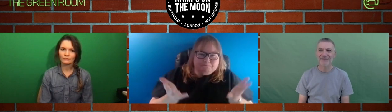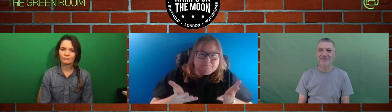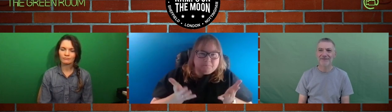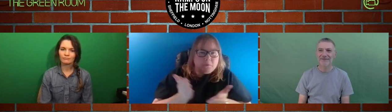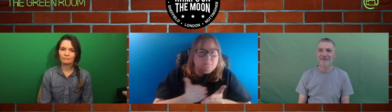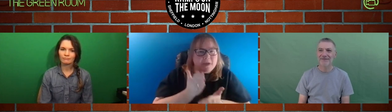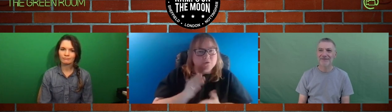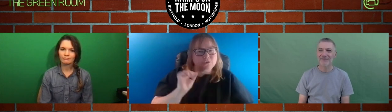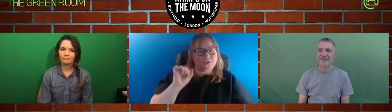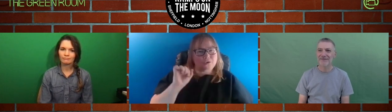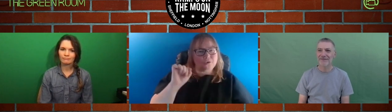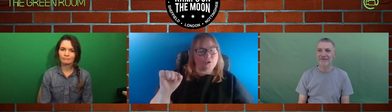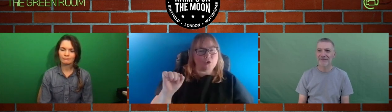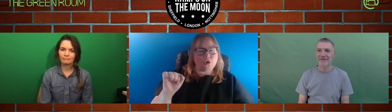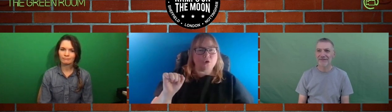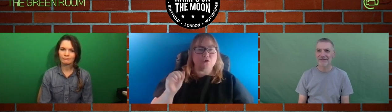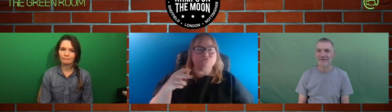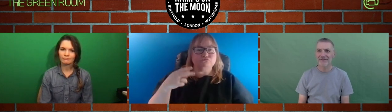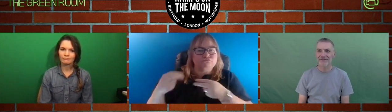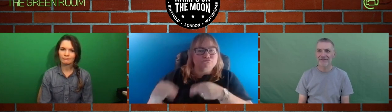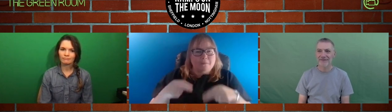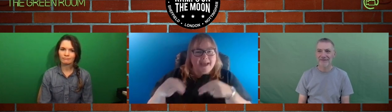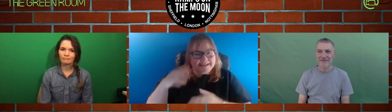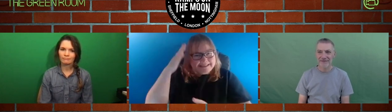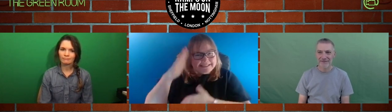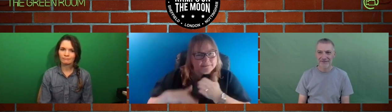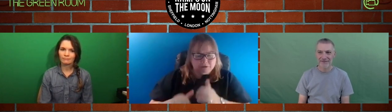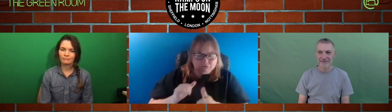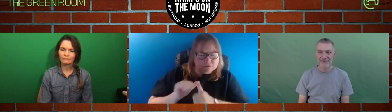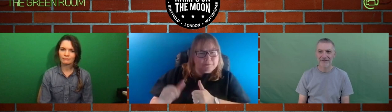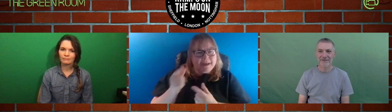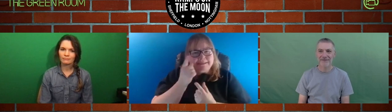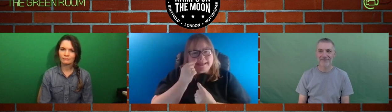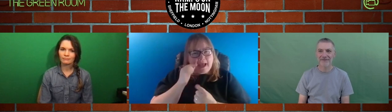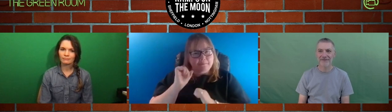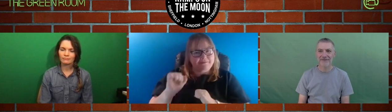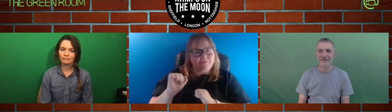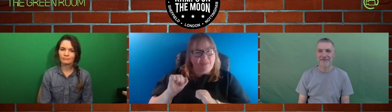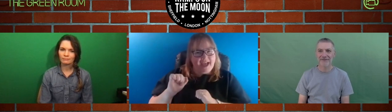was as good as it could be on Oliver Twist and that was through supporting Rebekah